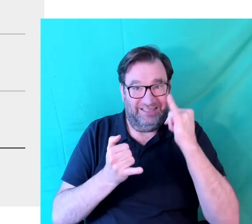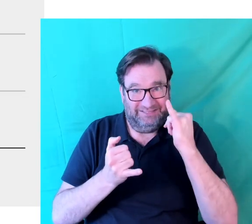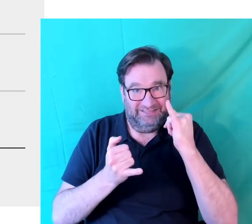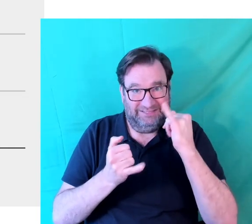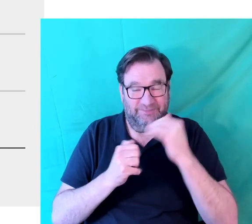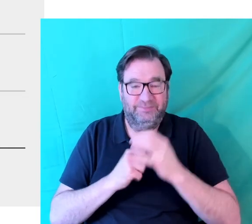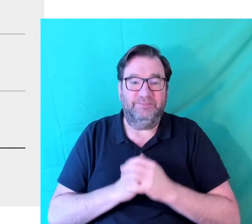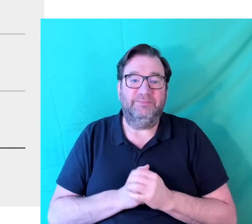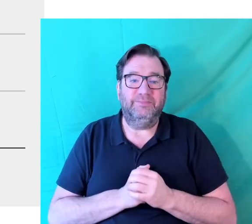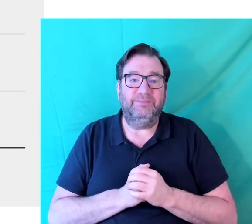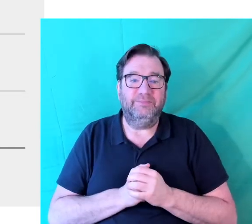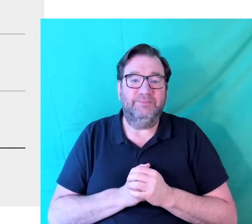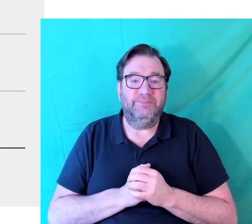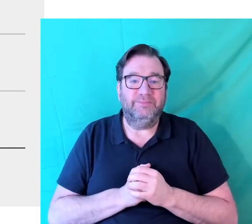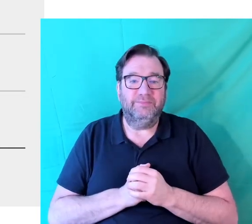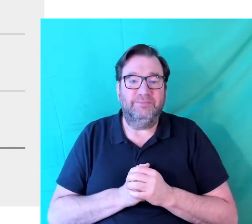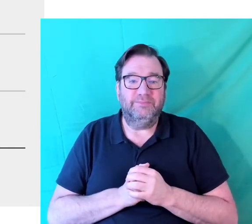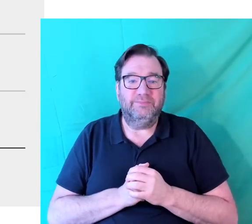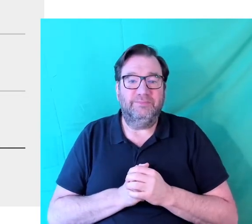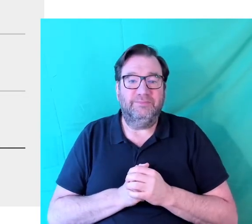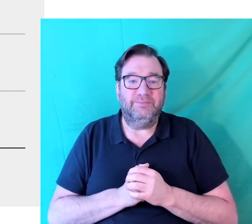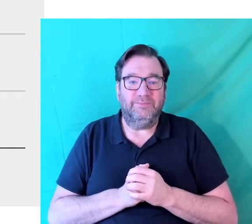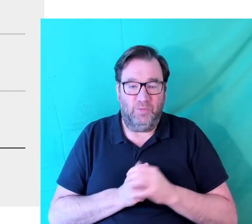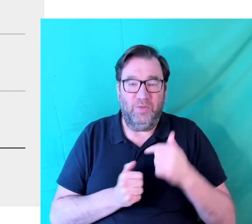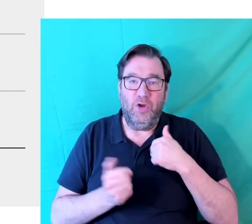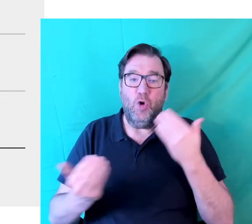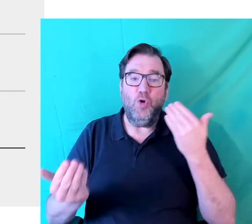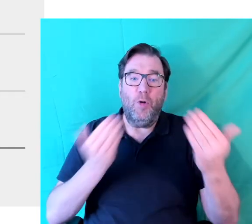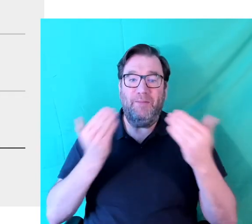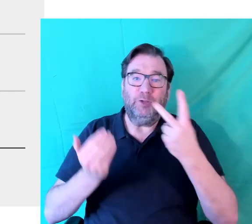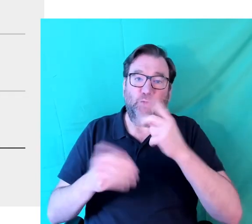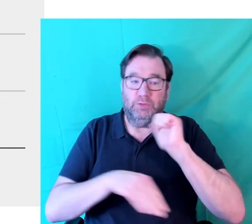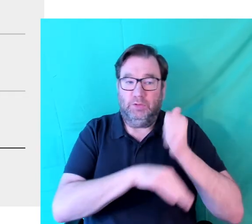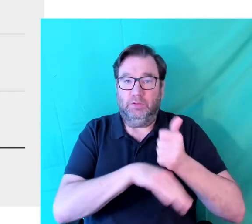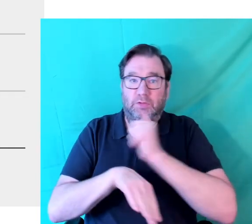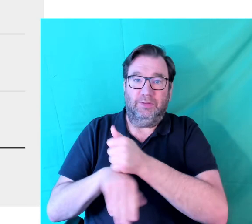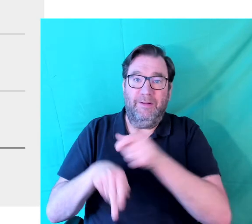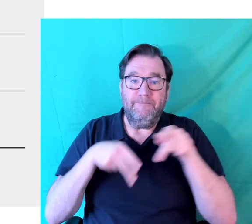back from their average lead of 3 seconds. We compare our results with two baseline methods: